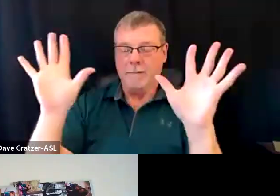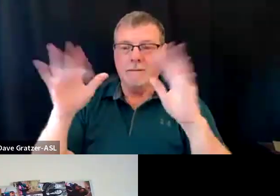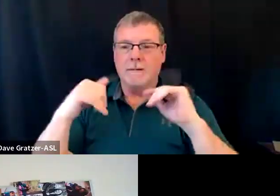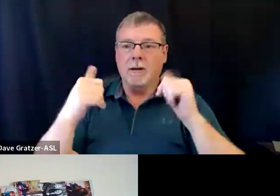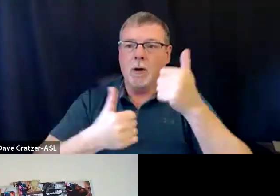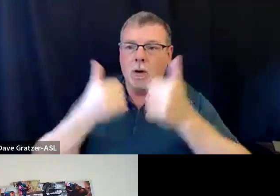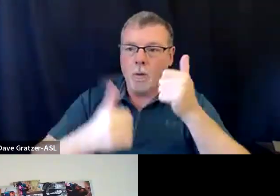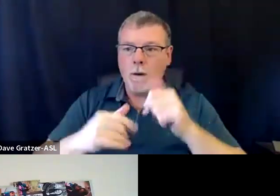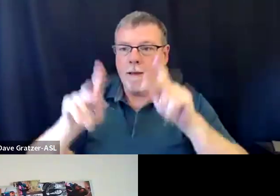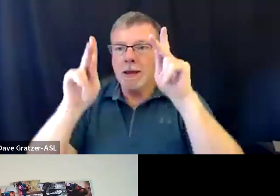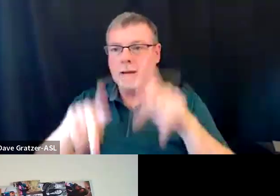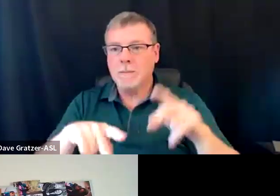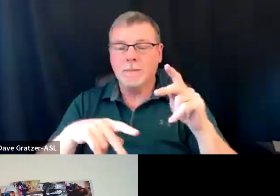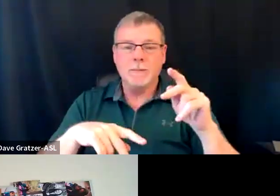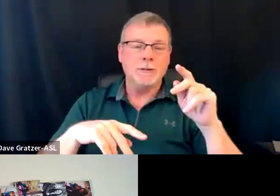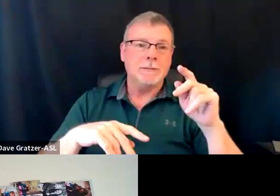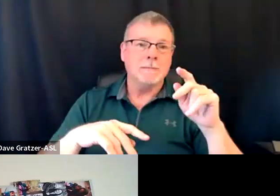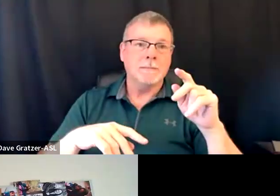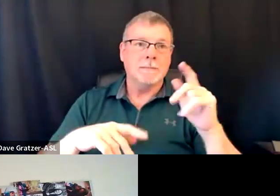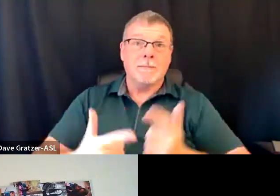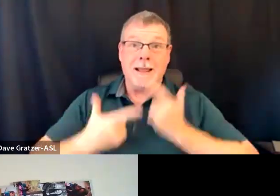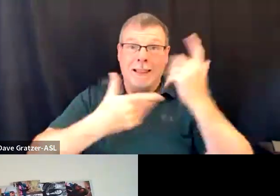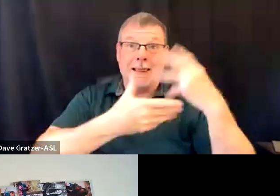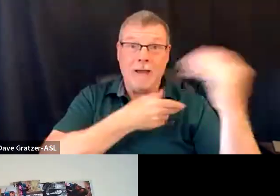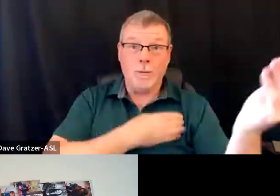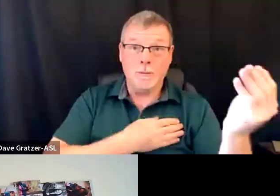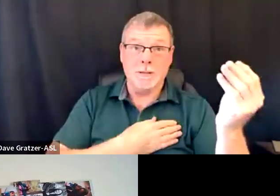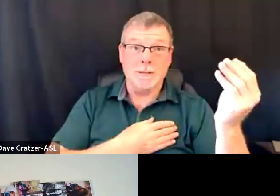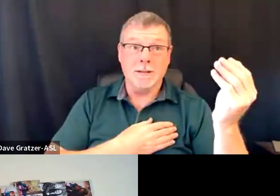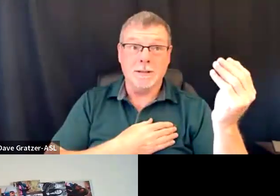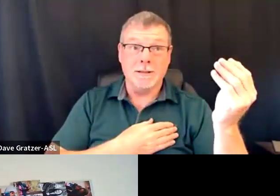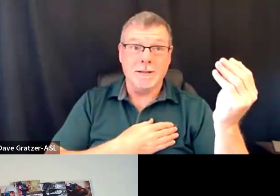whether someone was living outside before first contact